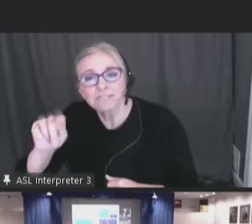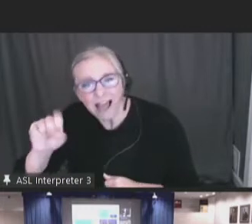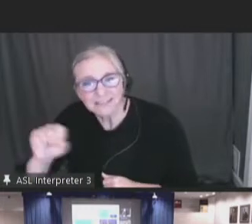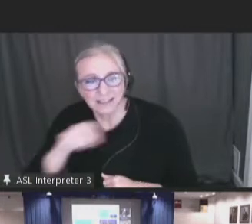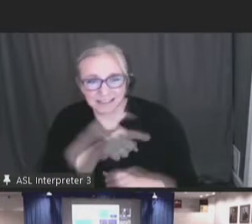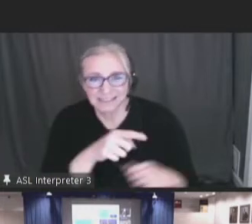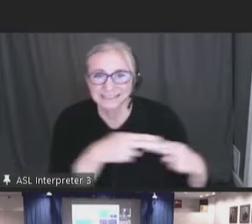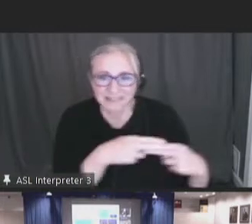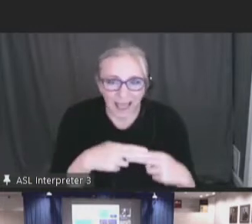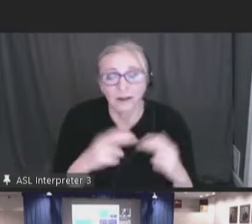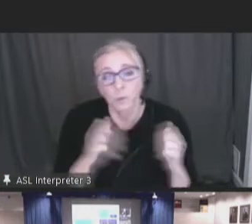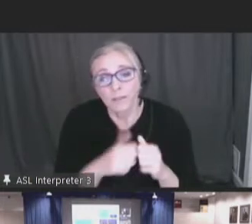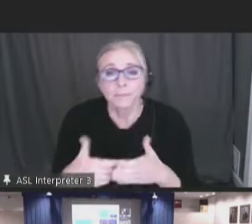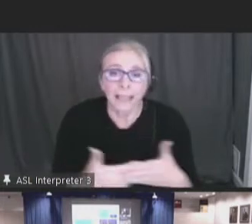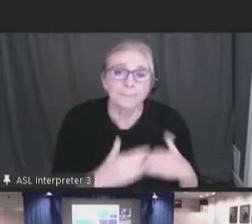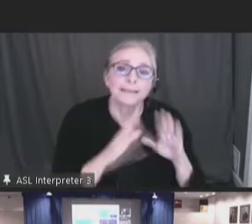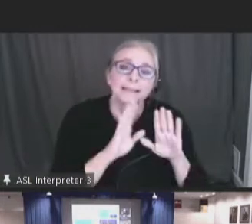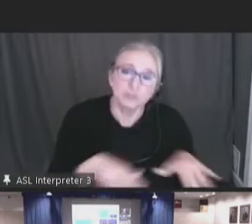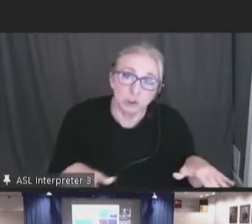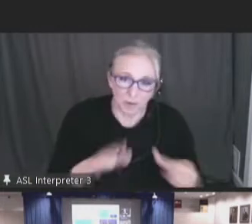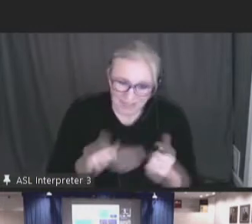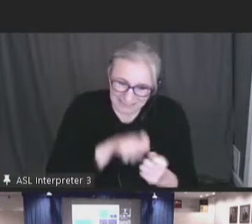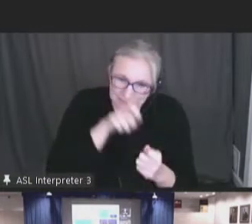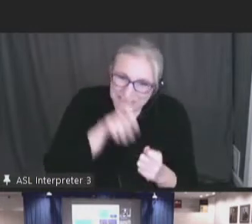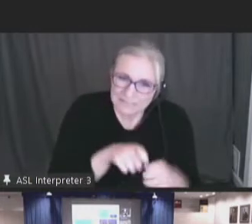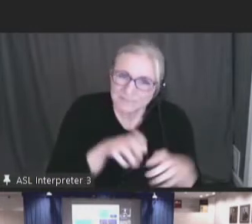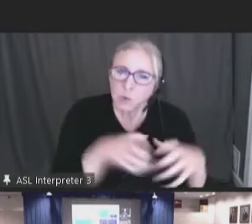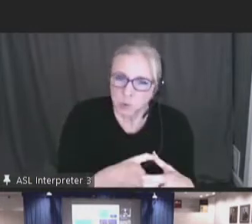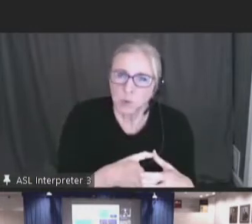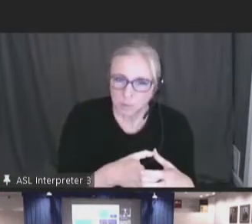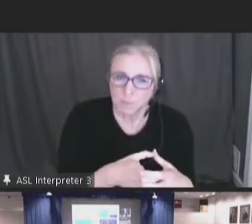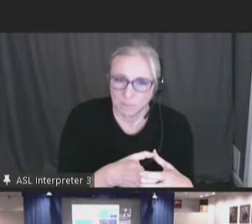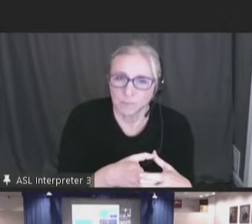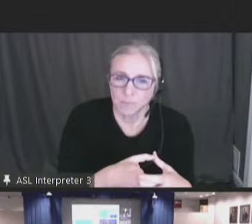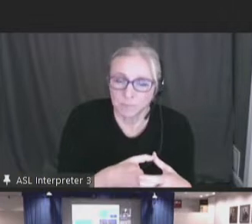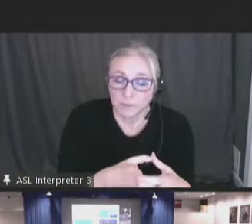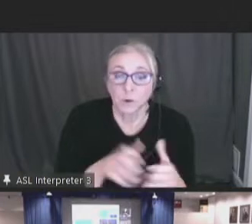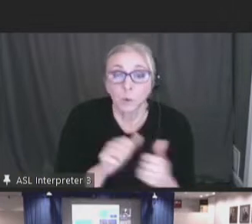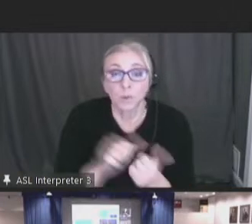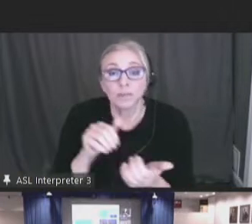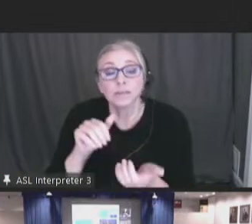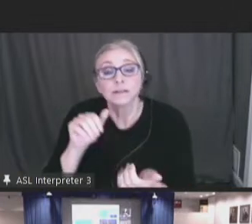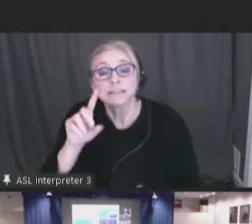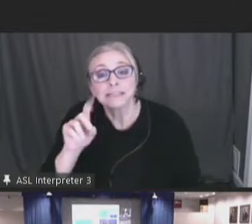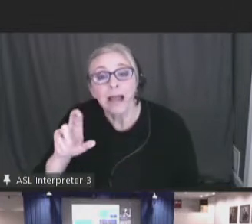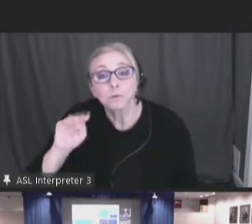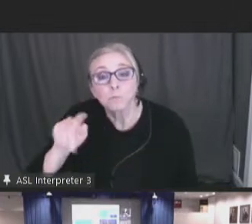among babies and toddlers. An interview style like the one we did with Dr. Murphy or a QA format with